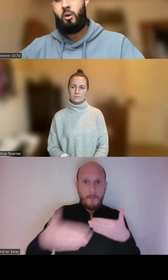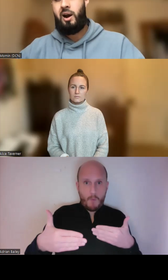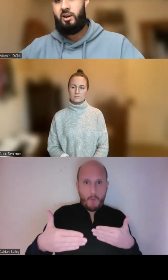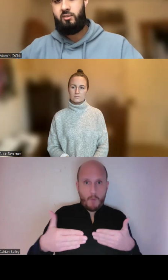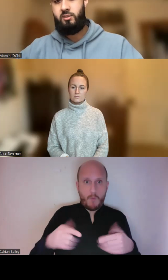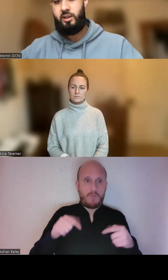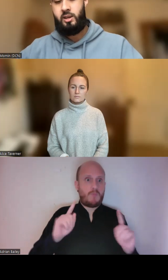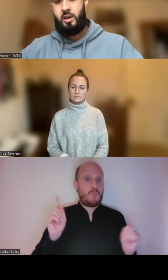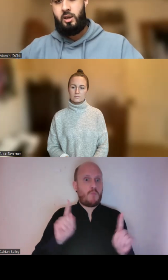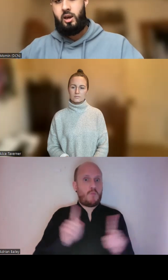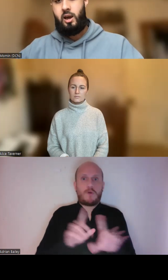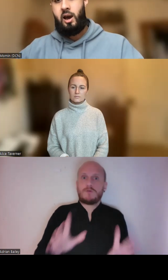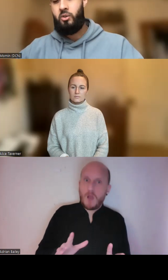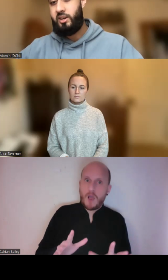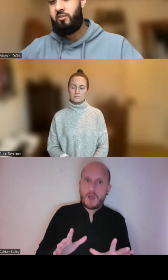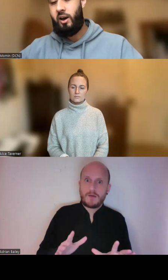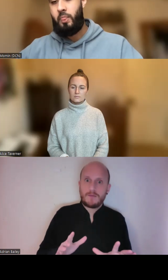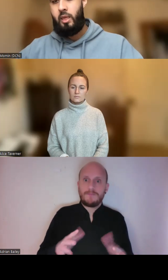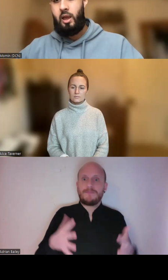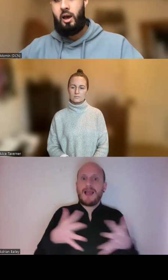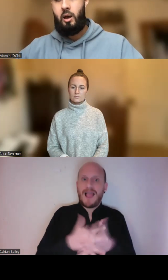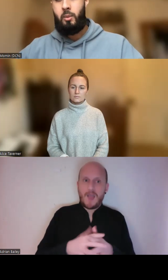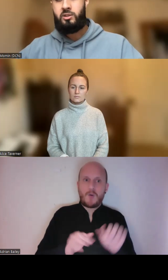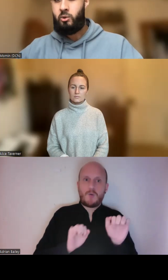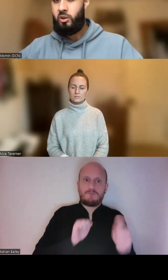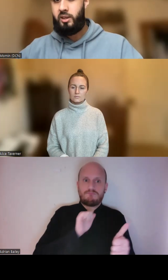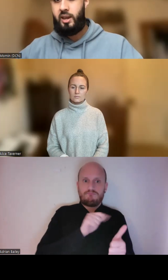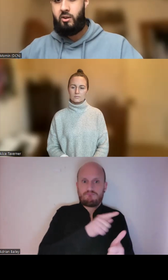comparatively how they differ and slowly be getting